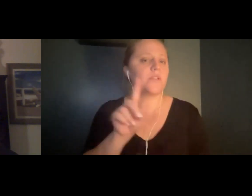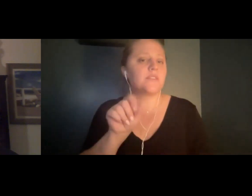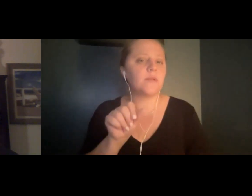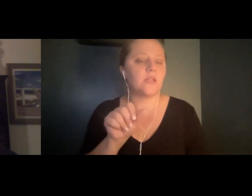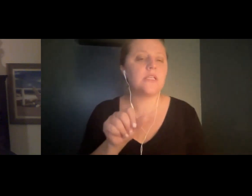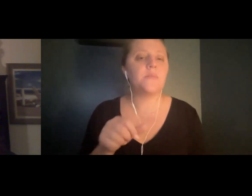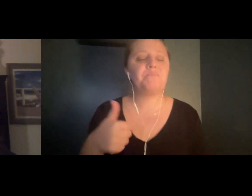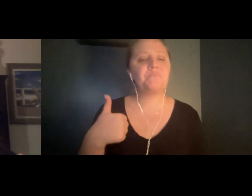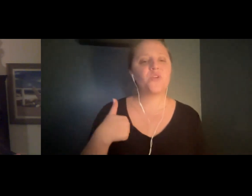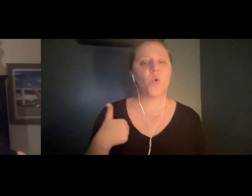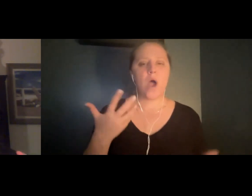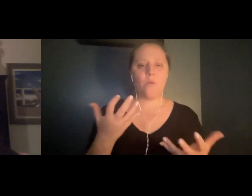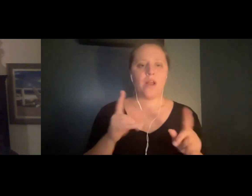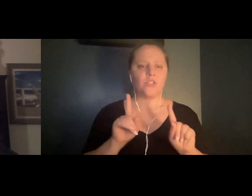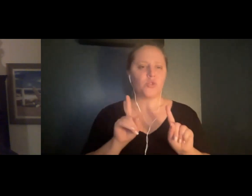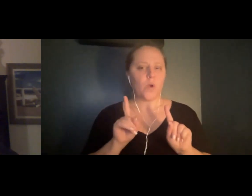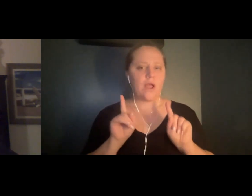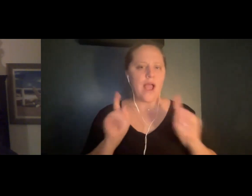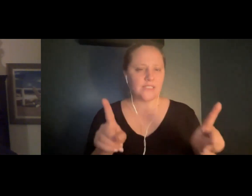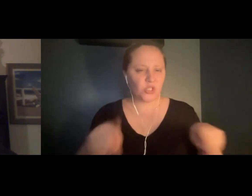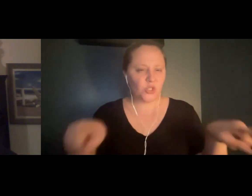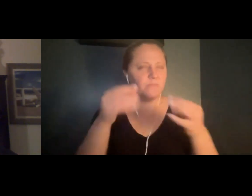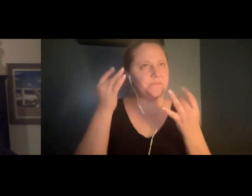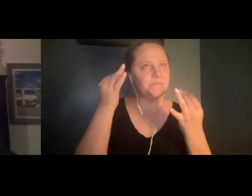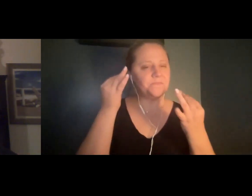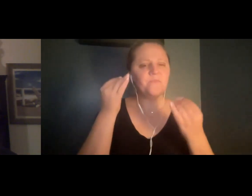to just ask a question of ... what are you doing to help build an inclusive